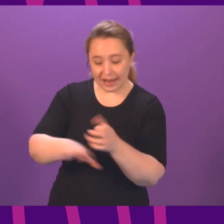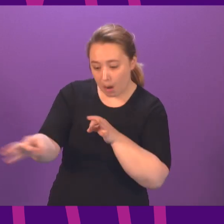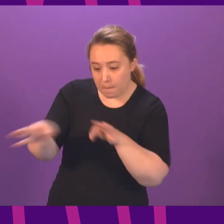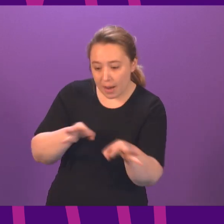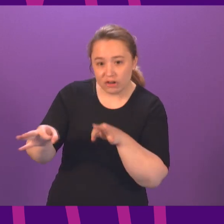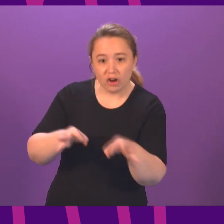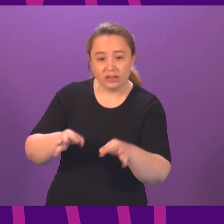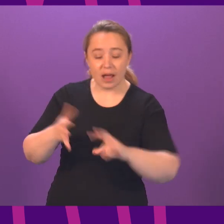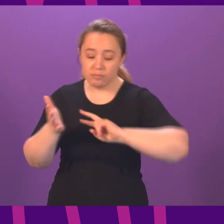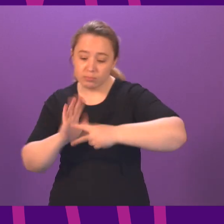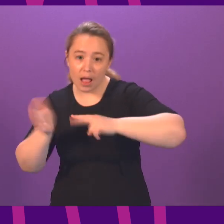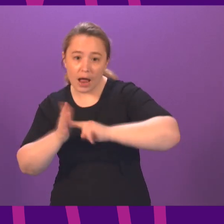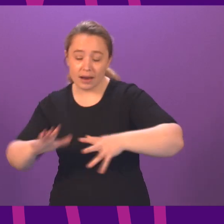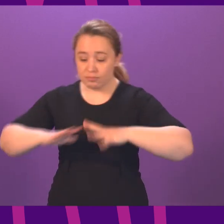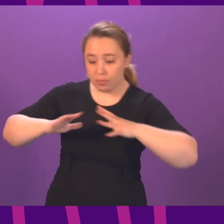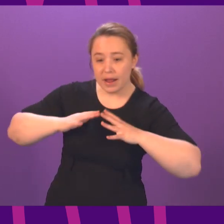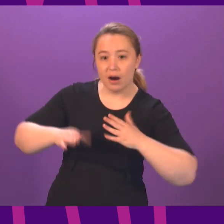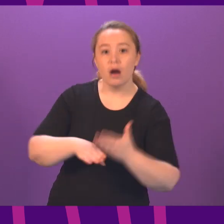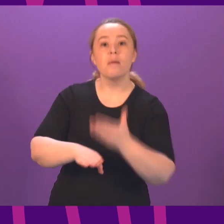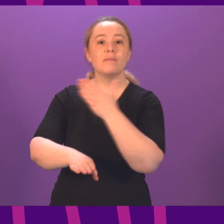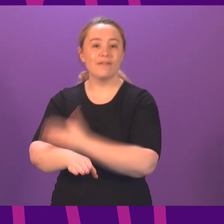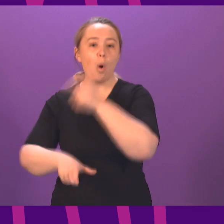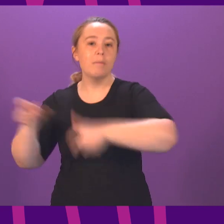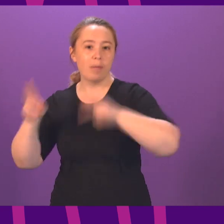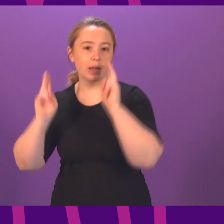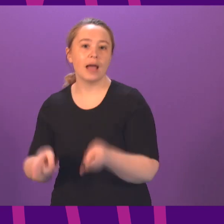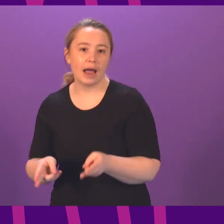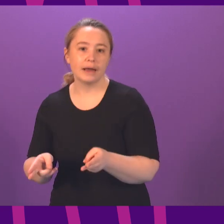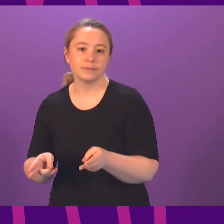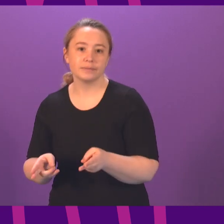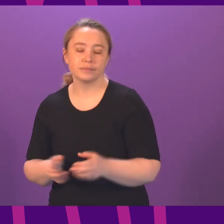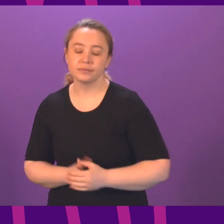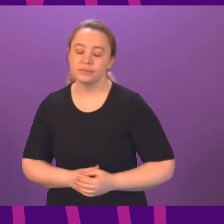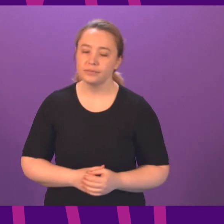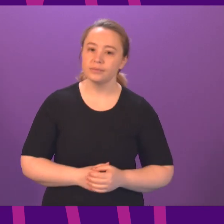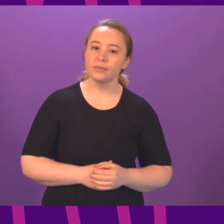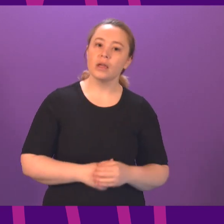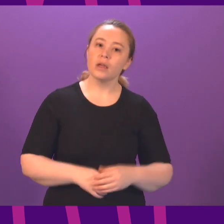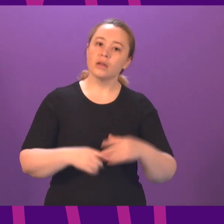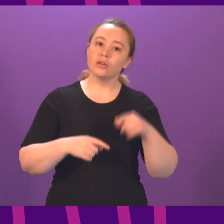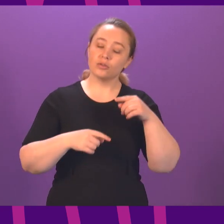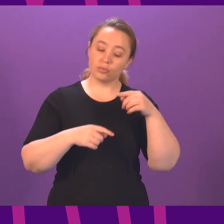scale of death that we have witnessed. The evidence is that, when presented with recommendations,